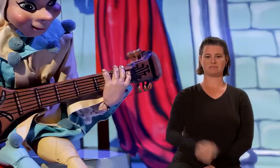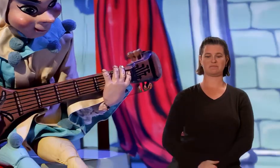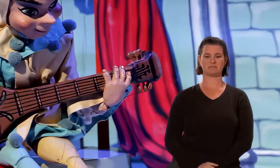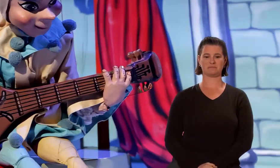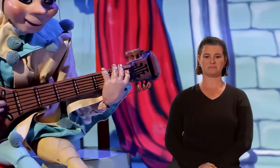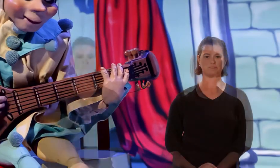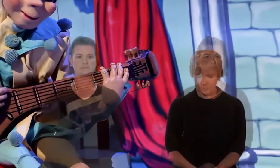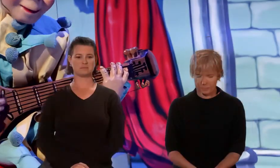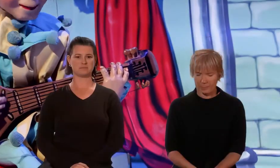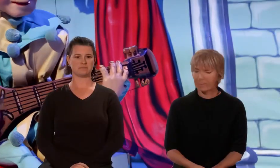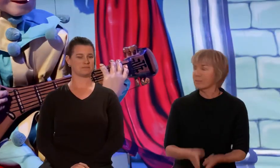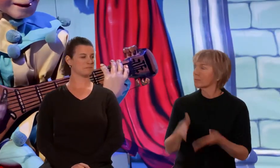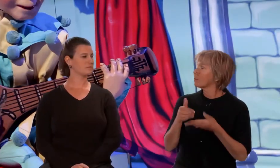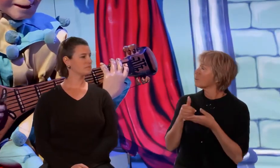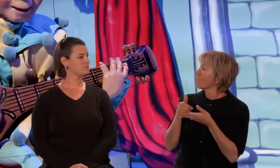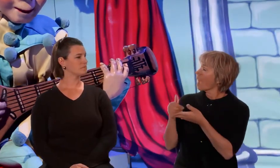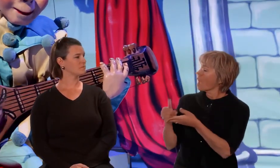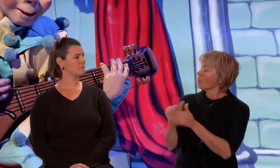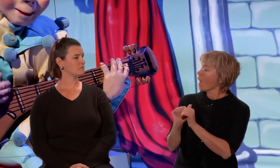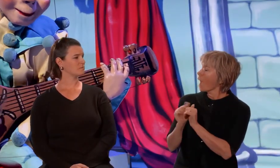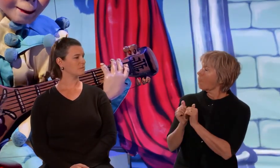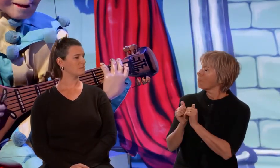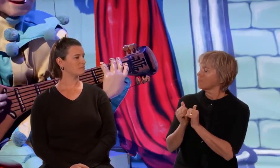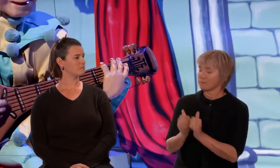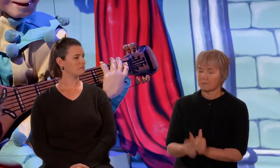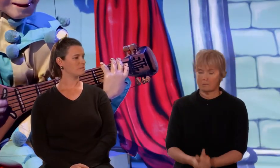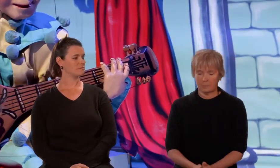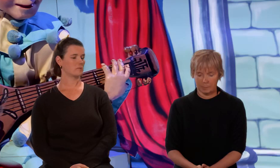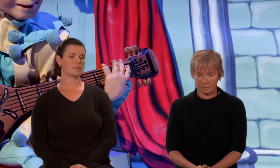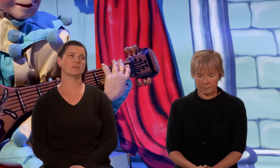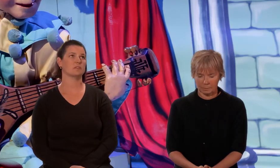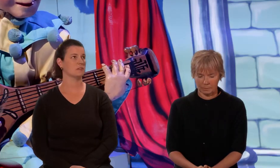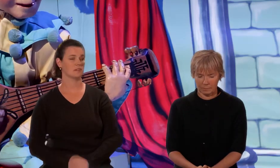[jester] What can I do for you, Your Majesty? [King] Nobody can do anything for me.